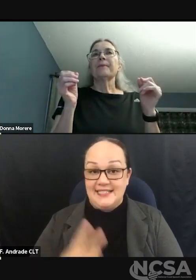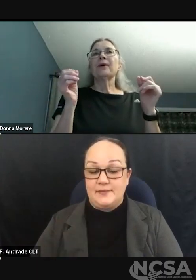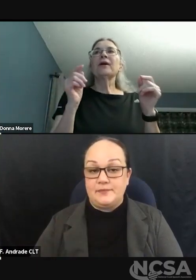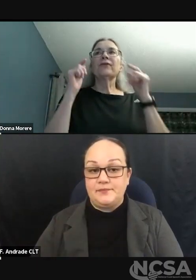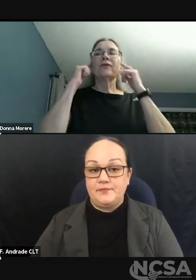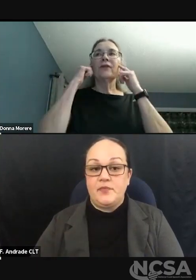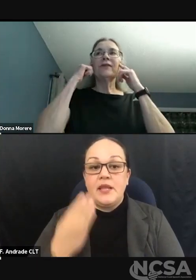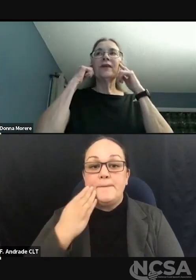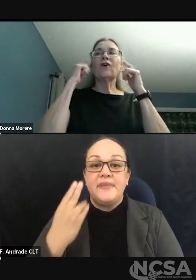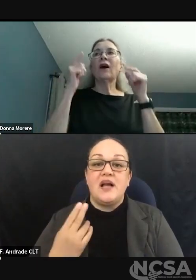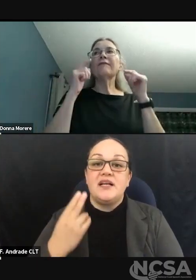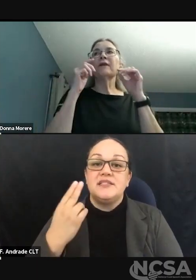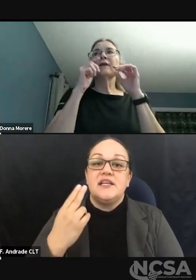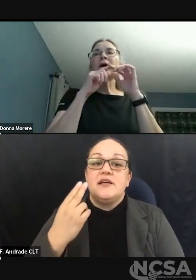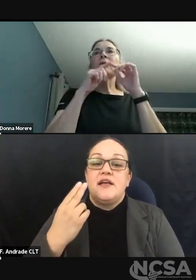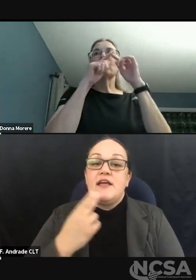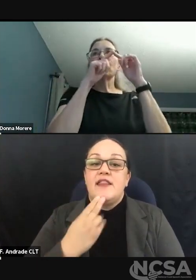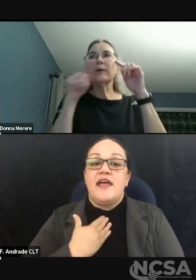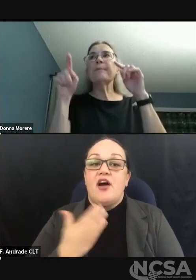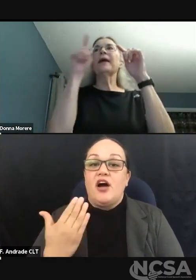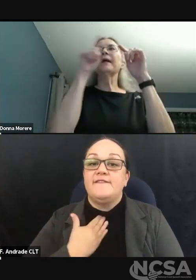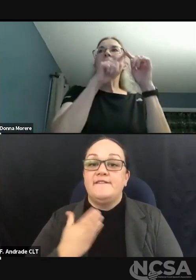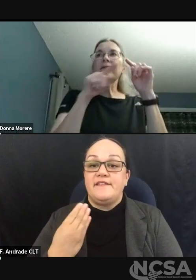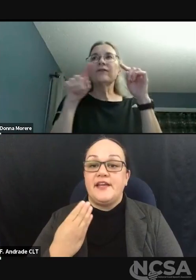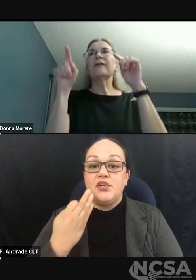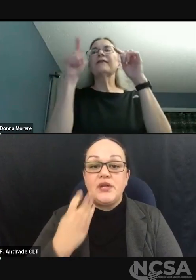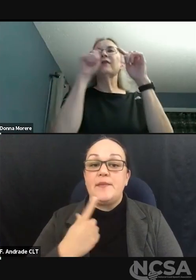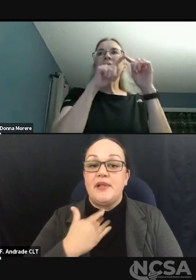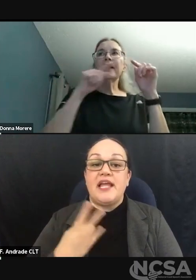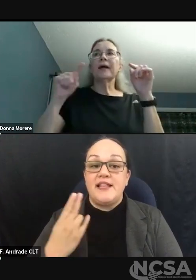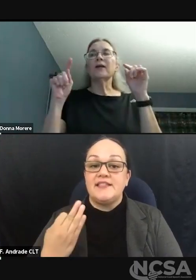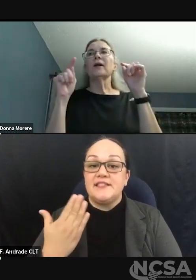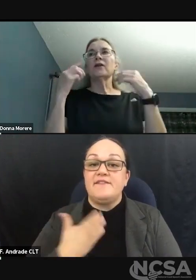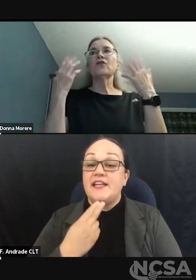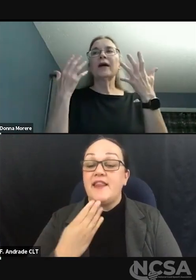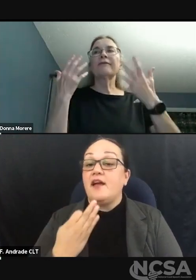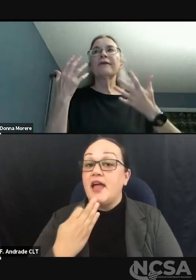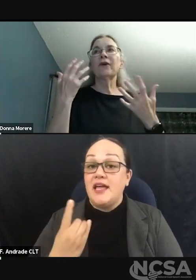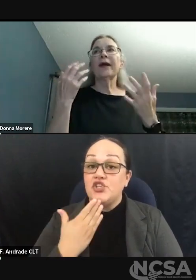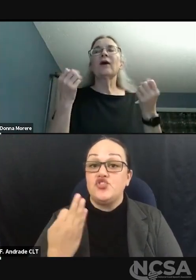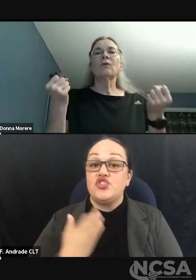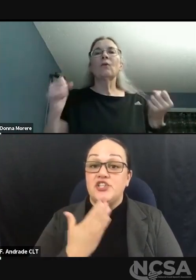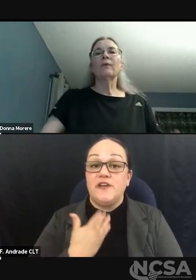Because these kids often are replaying this stuff in their head to try to figure out what